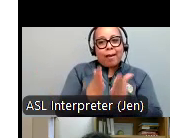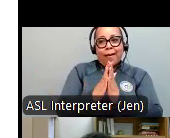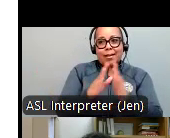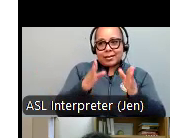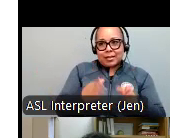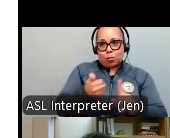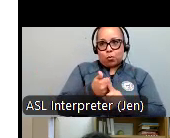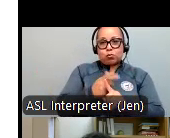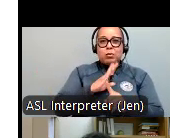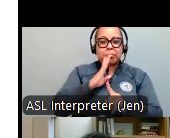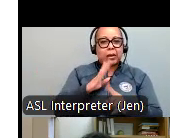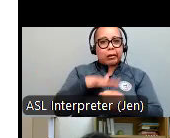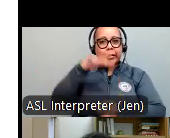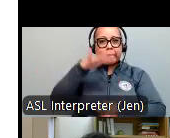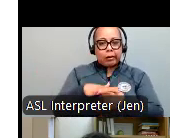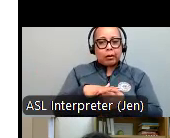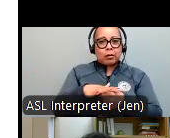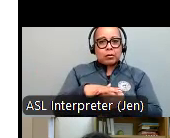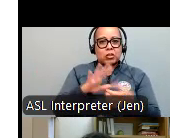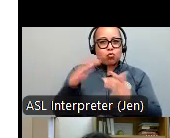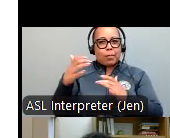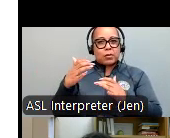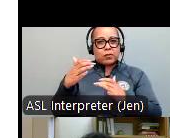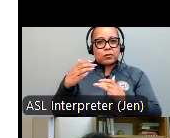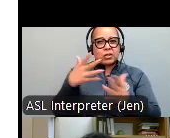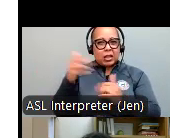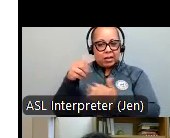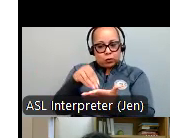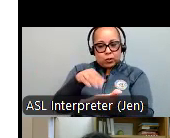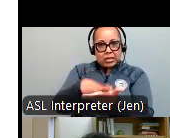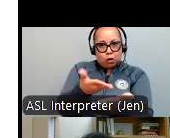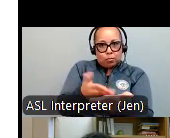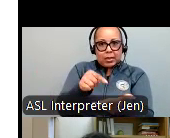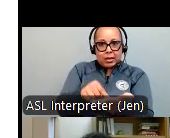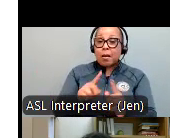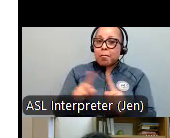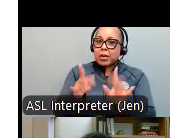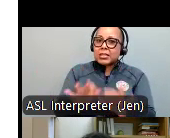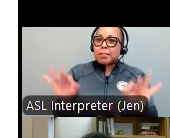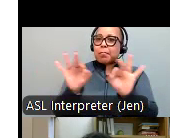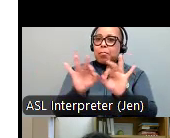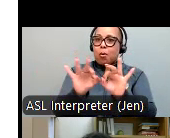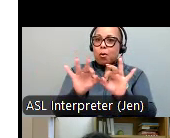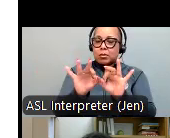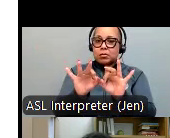being disruptive to leave, so it's documented. But it is important to call out that if you ask